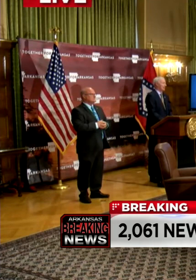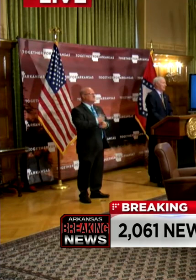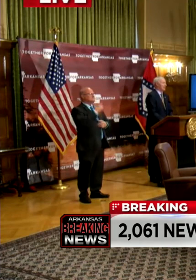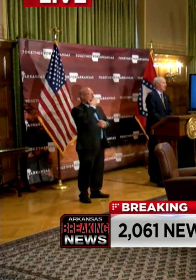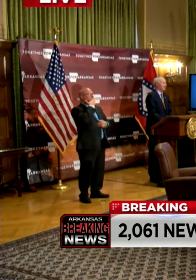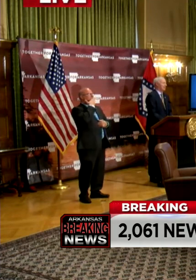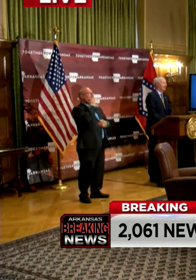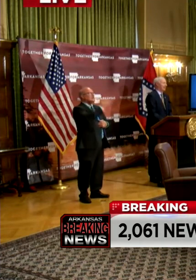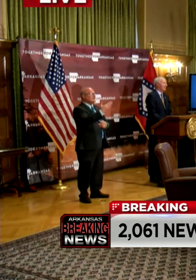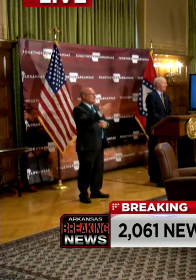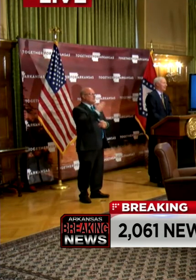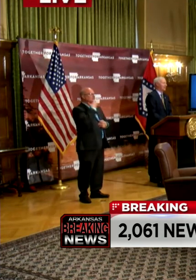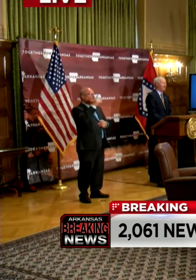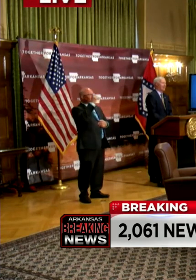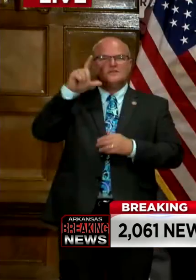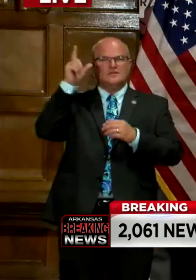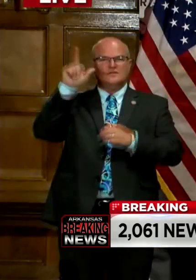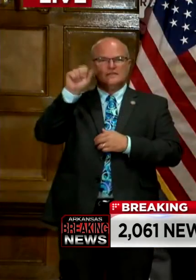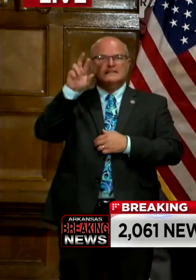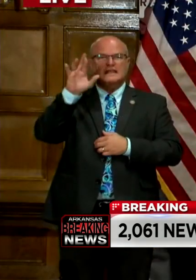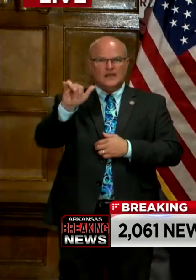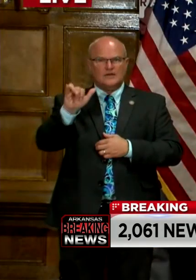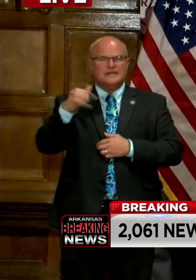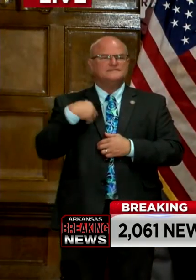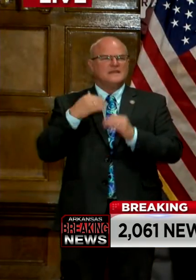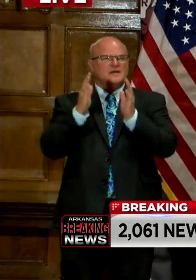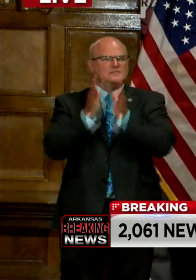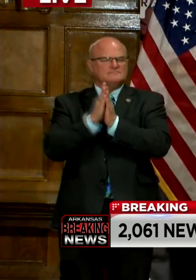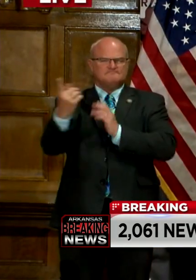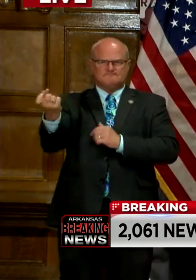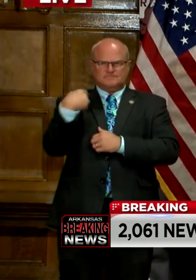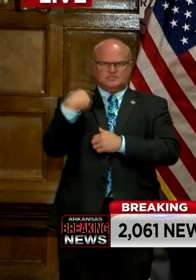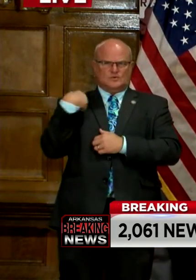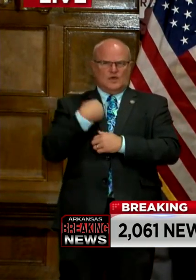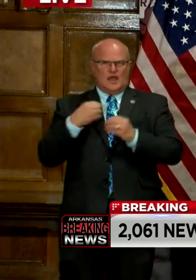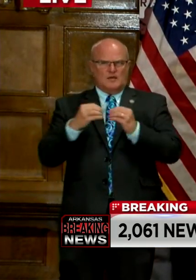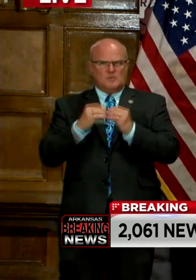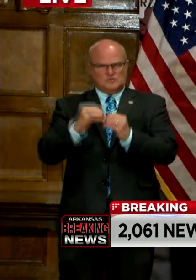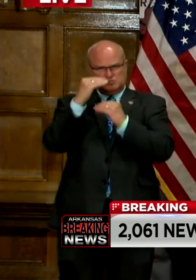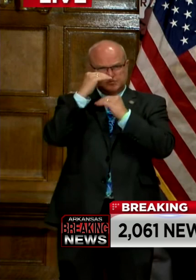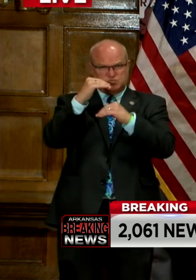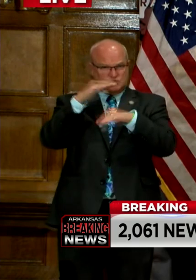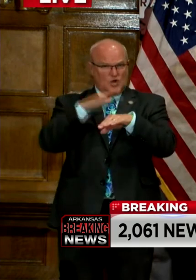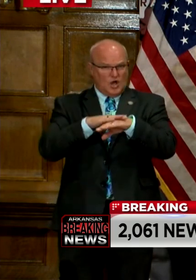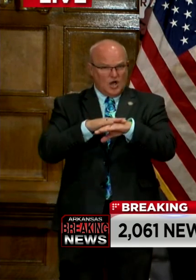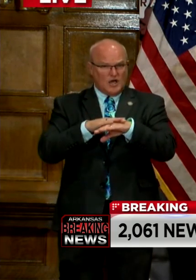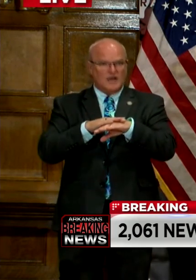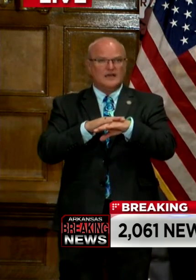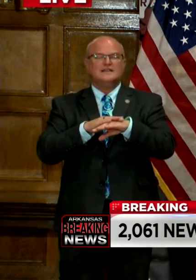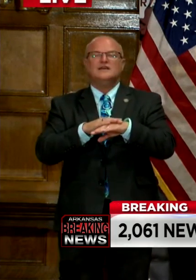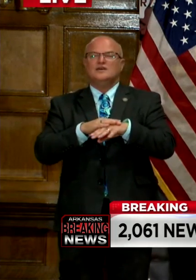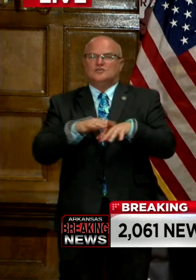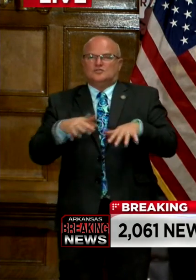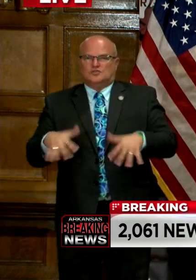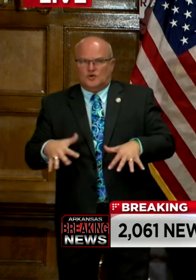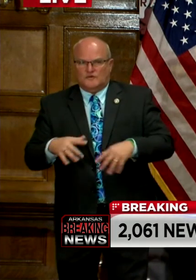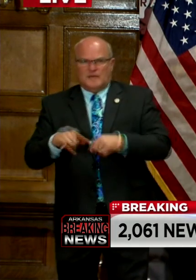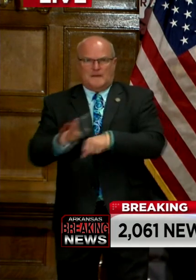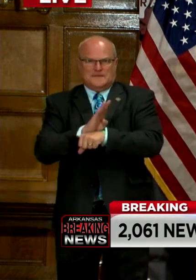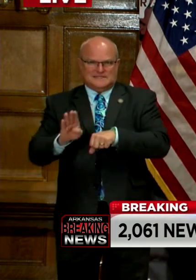BE DONE NOW TO HELP THAT -- THAT RISK MOVING FORWARD. THANK YOU, LARRY. ON THE OTHER PART OF THE QUESTION, I'VE BEEN ASKED A LOT, ARE WE GOING TO PUT FURTHER